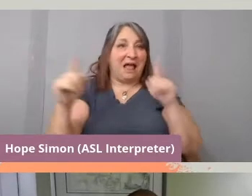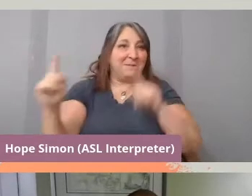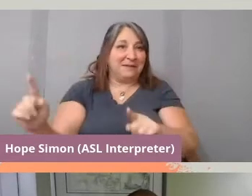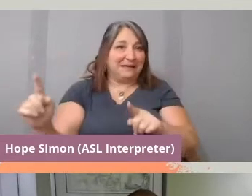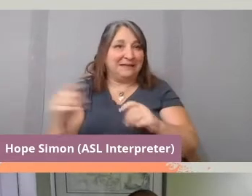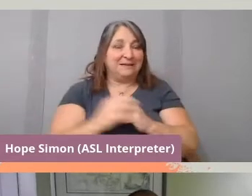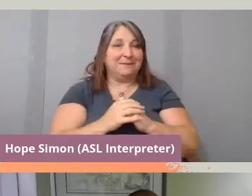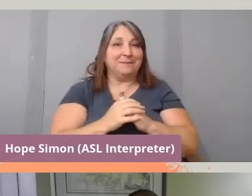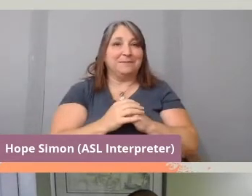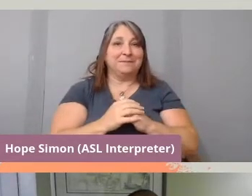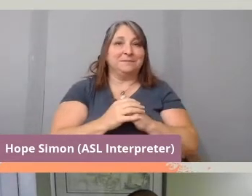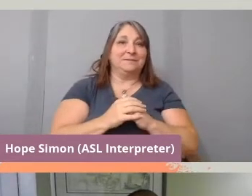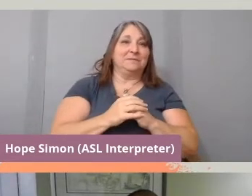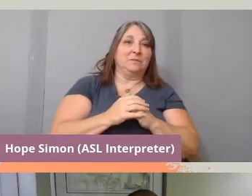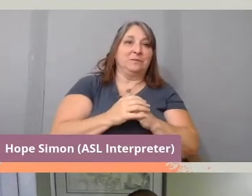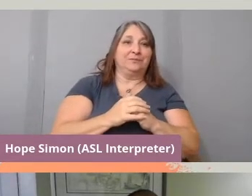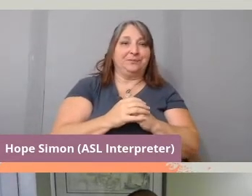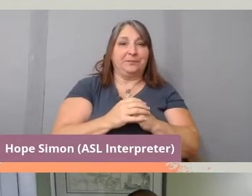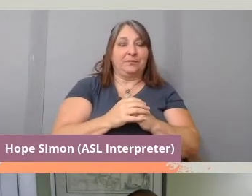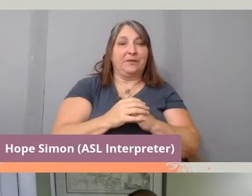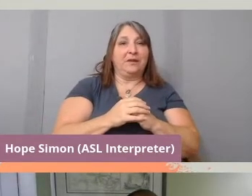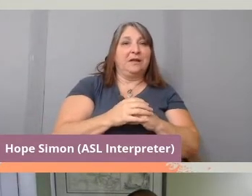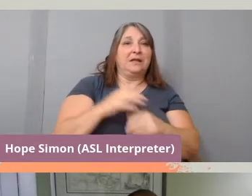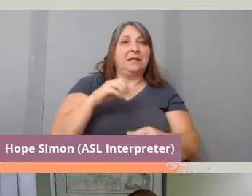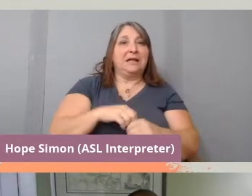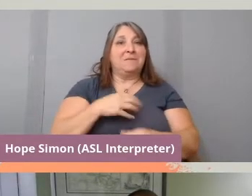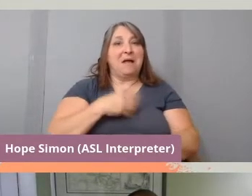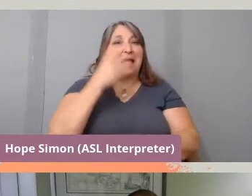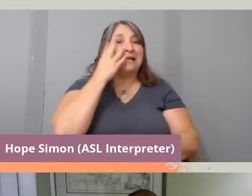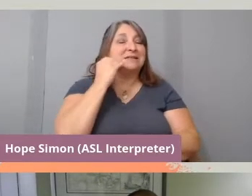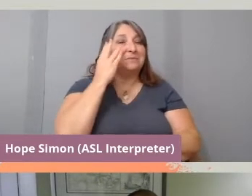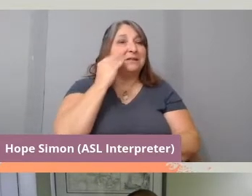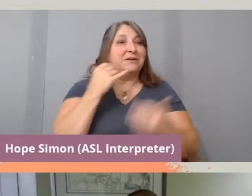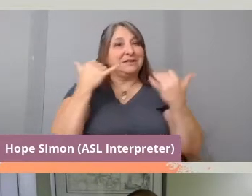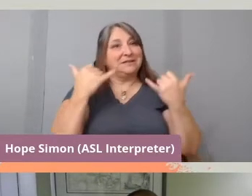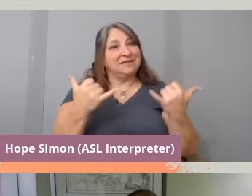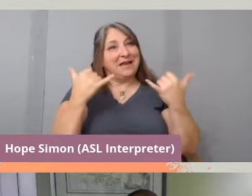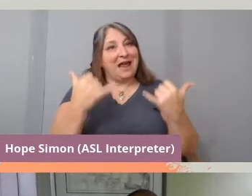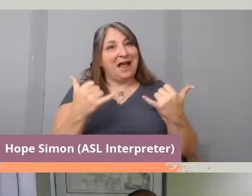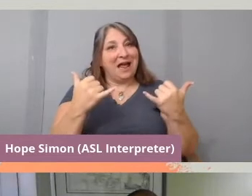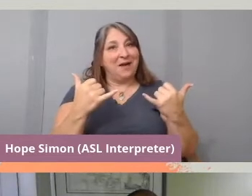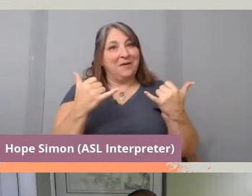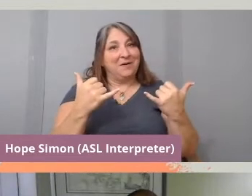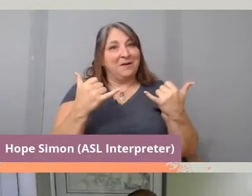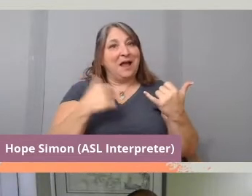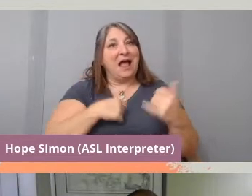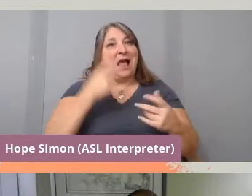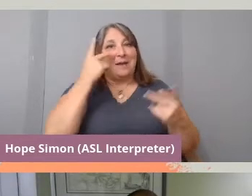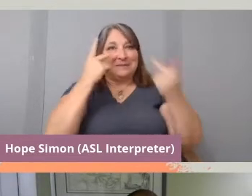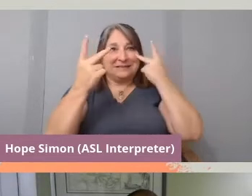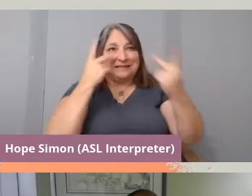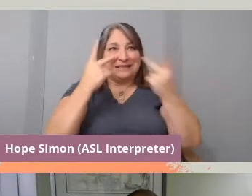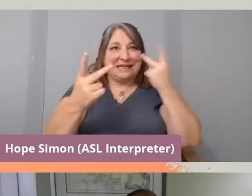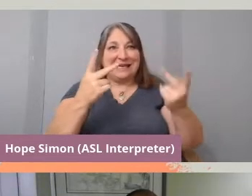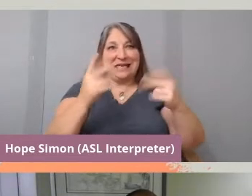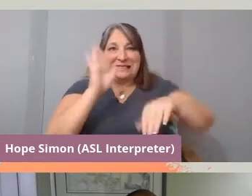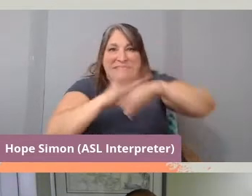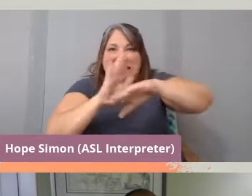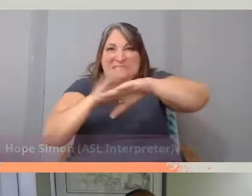And I think in my experience now I'm kind of seeking or seeing red flags in terms of hiring practices.